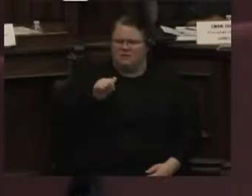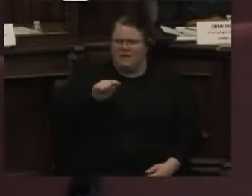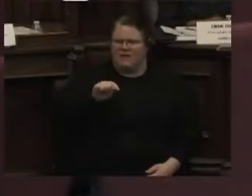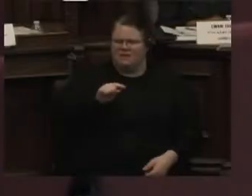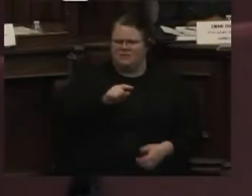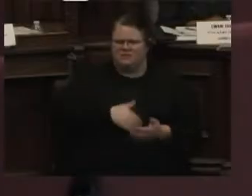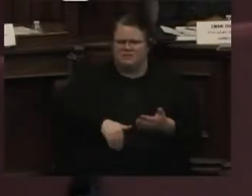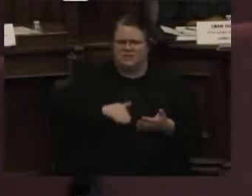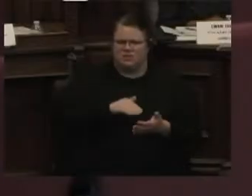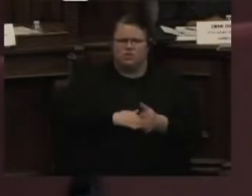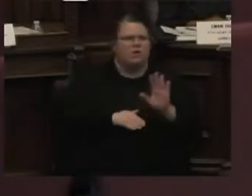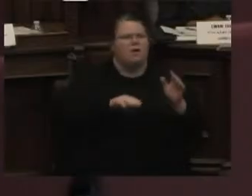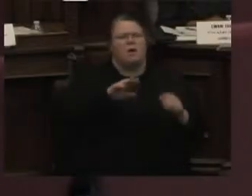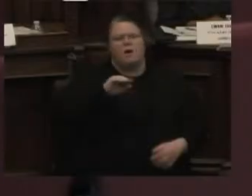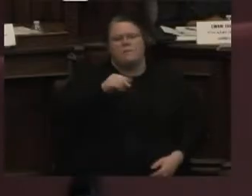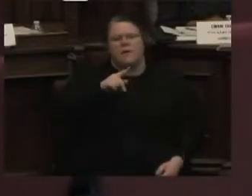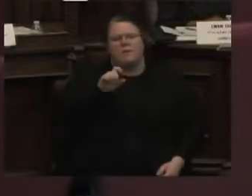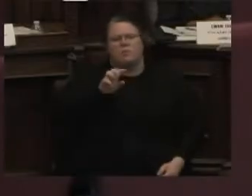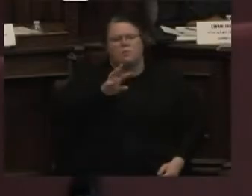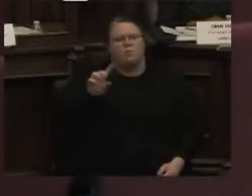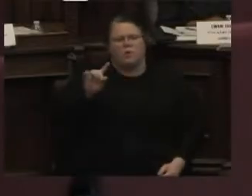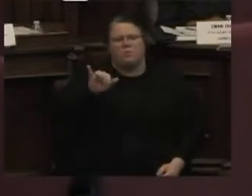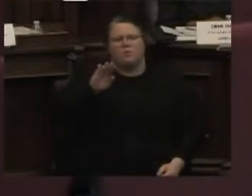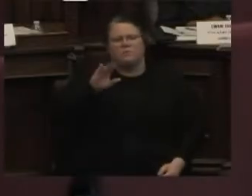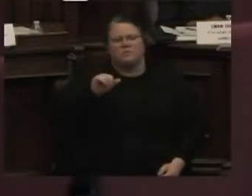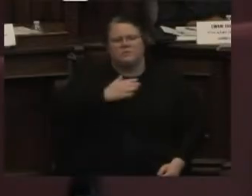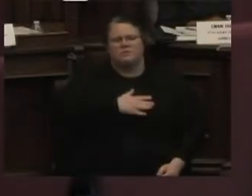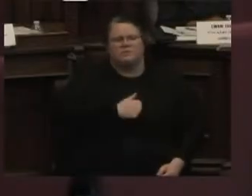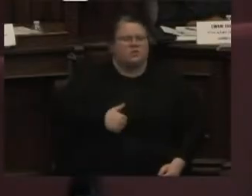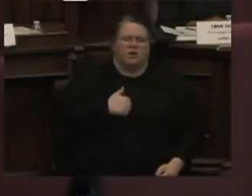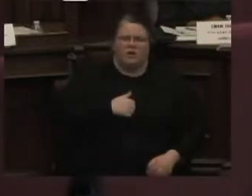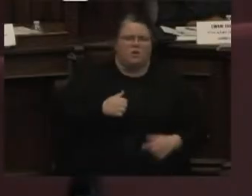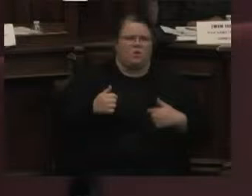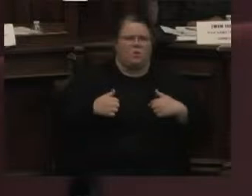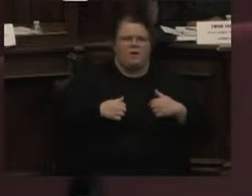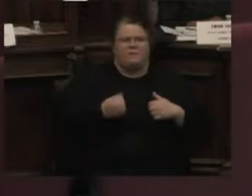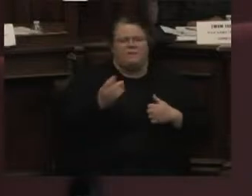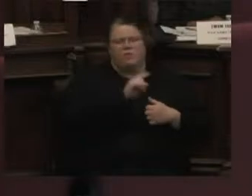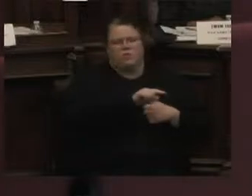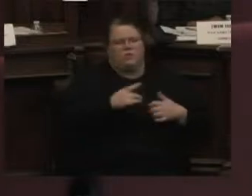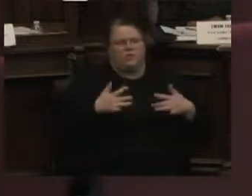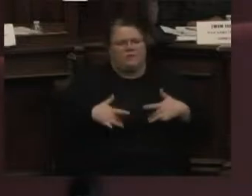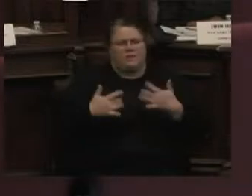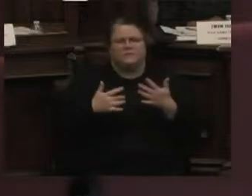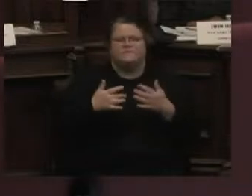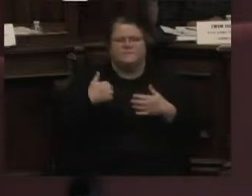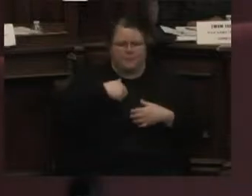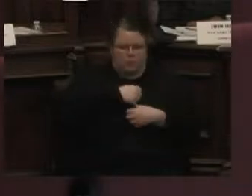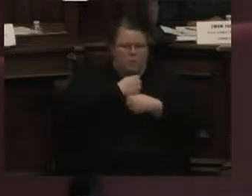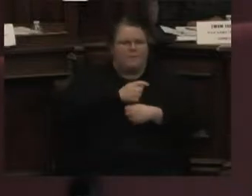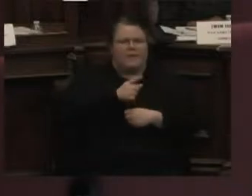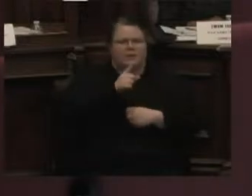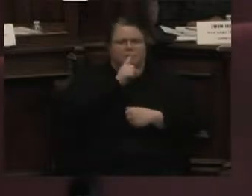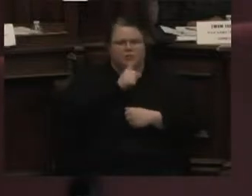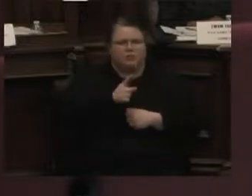of May at David Gantt Center, right. Oh, no. Maplewood.